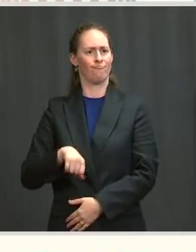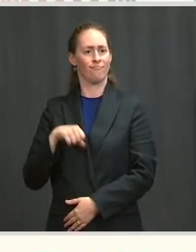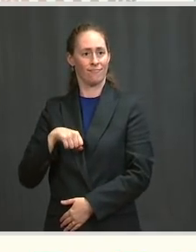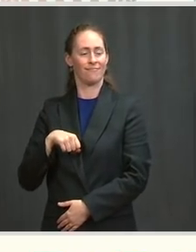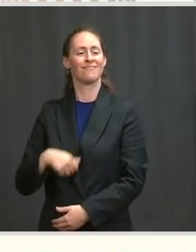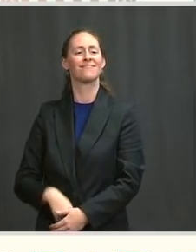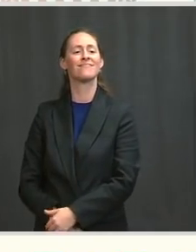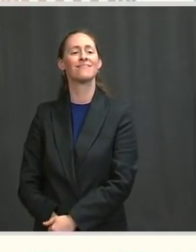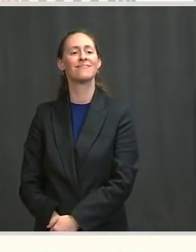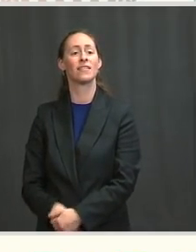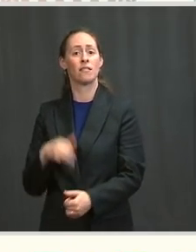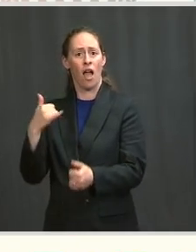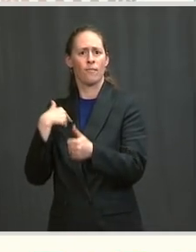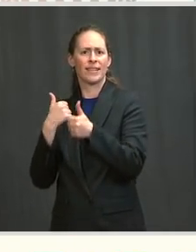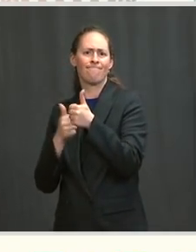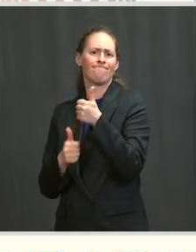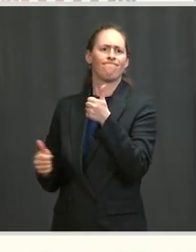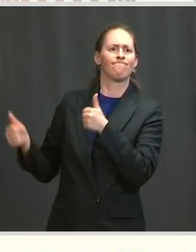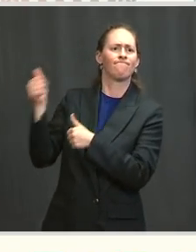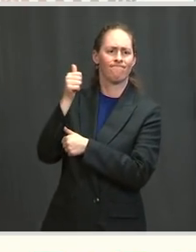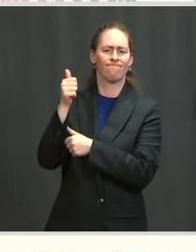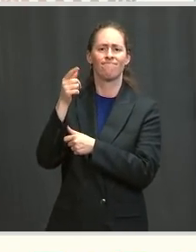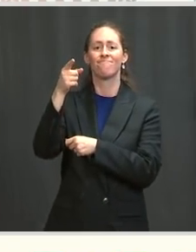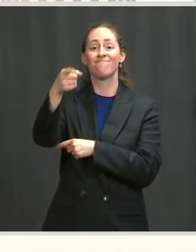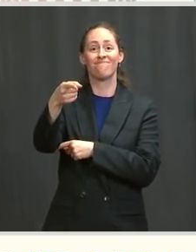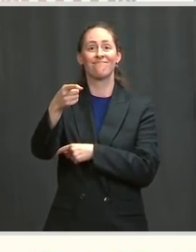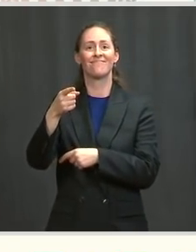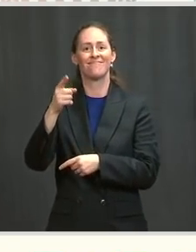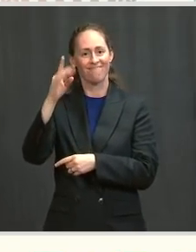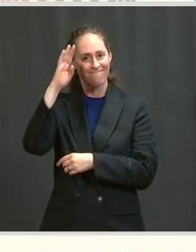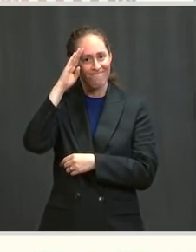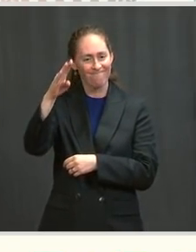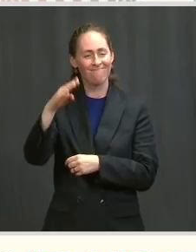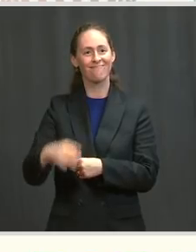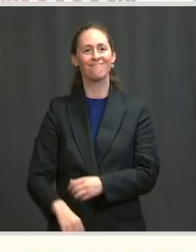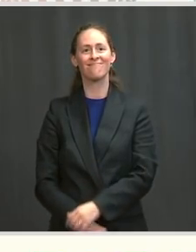Bree, Colonel --